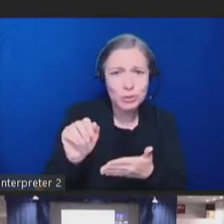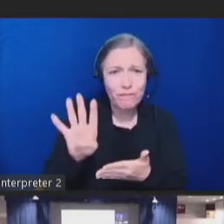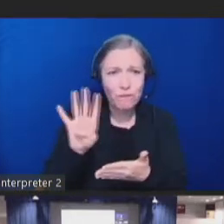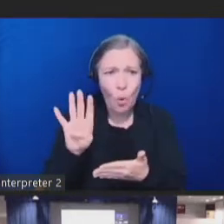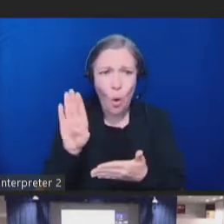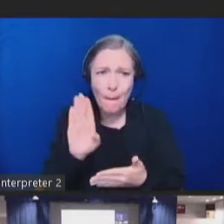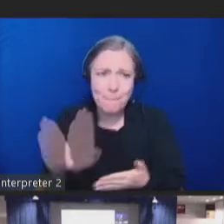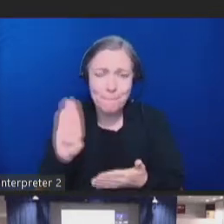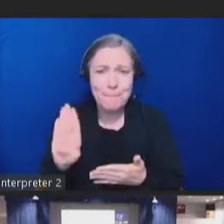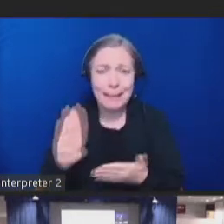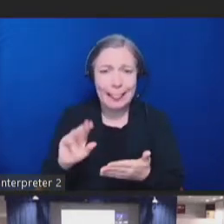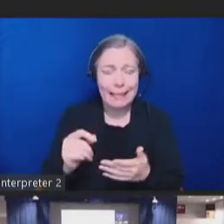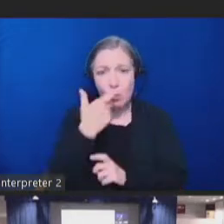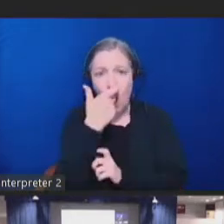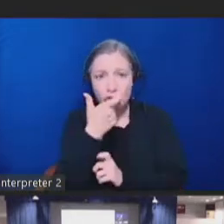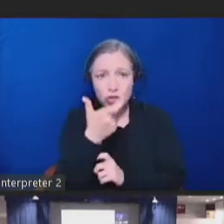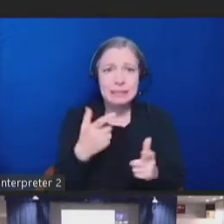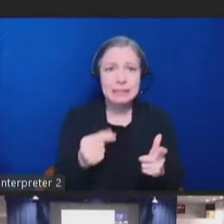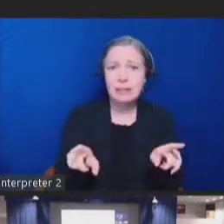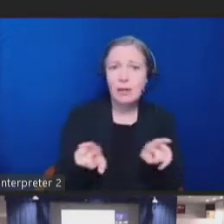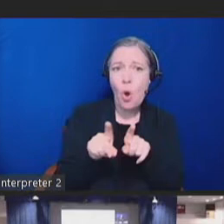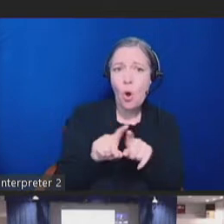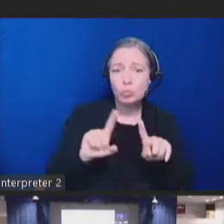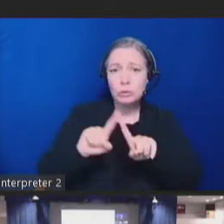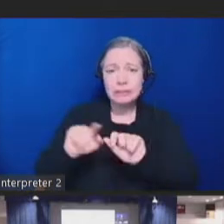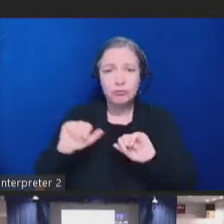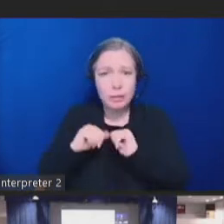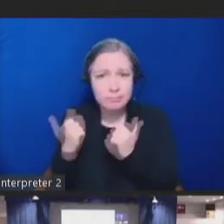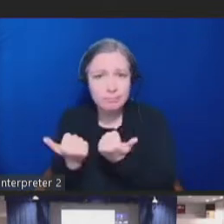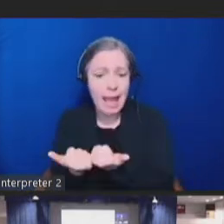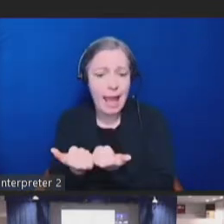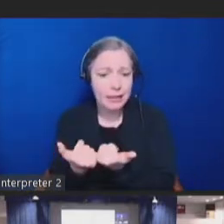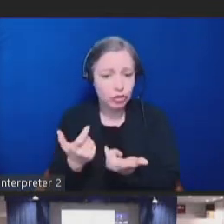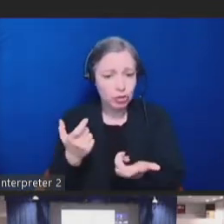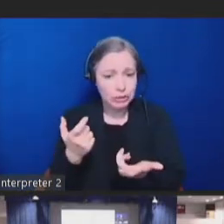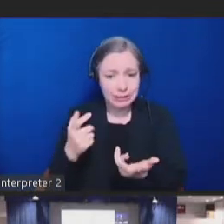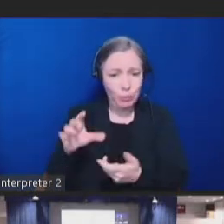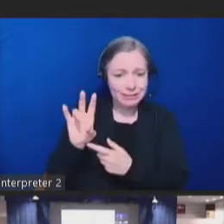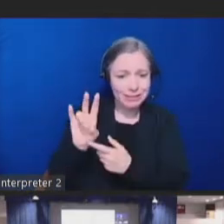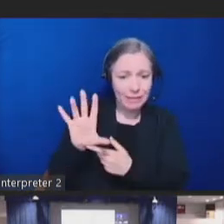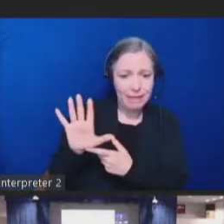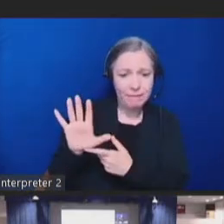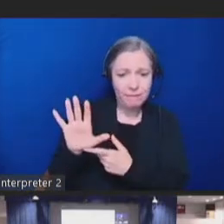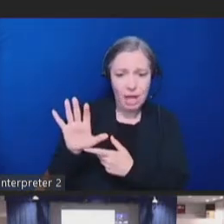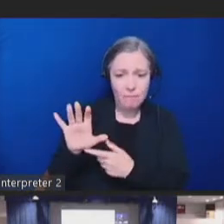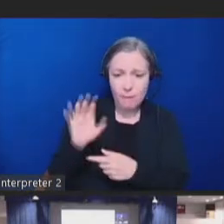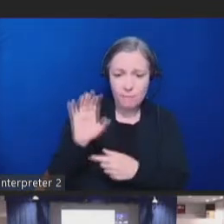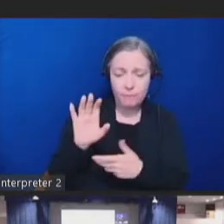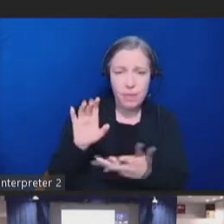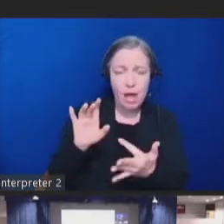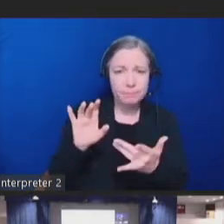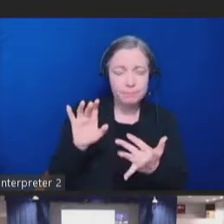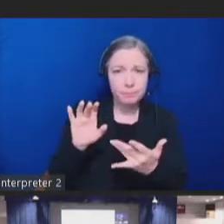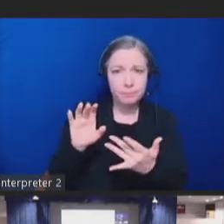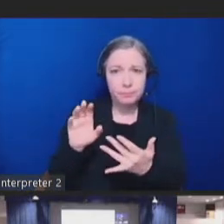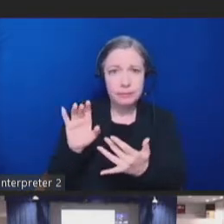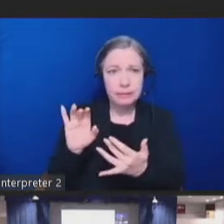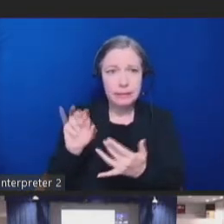leading to nearly 41,000 Americans getting shots in arms. And not relevant to this discussion